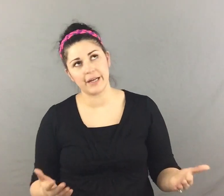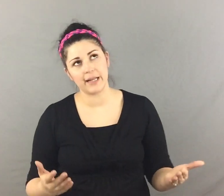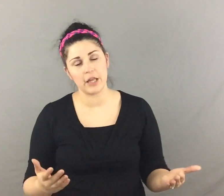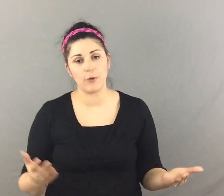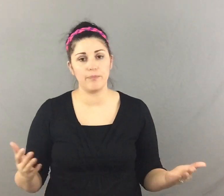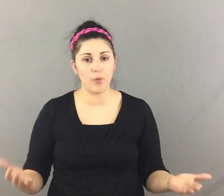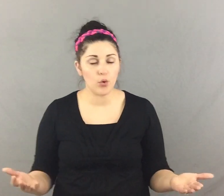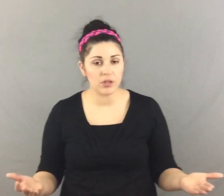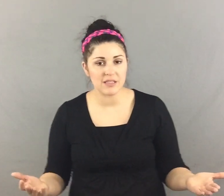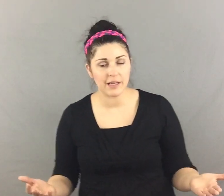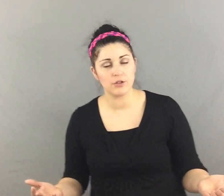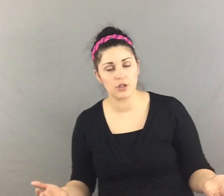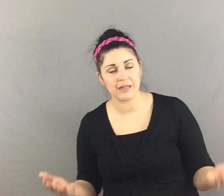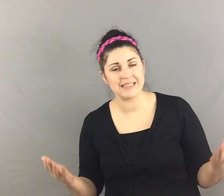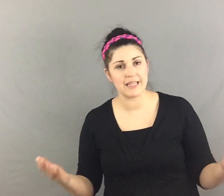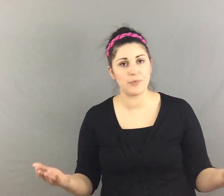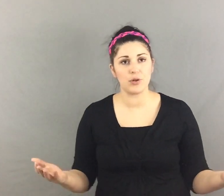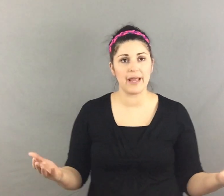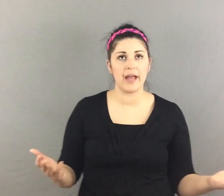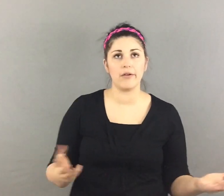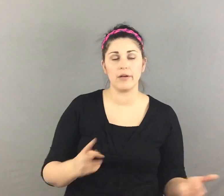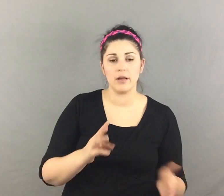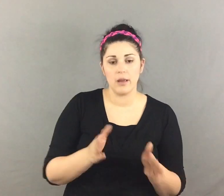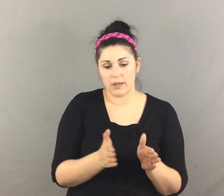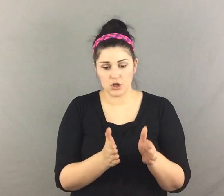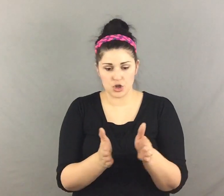technically they're both conceptually conceptually accurate because you're